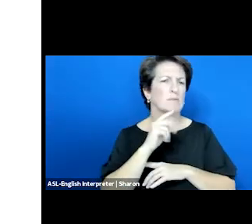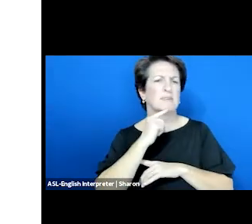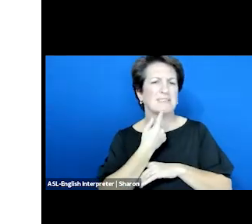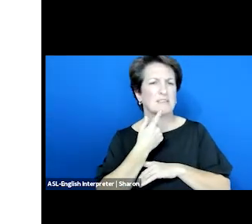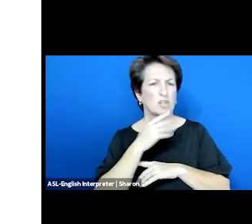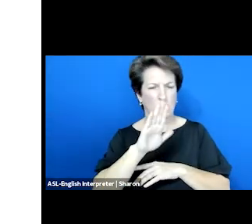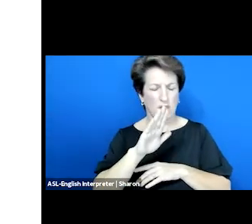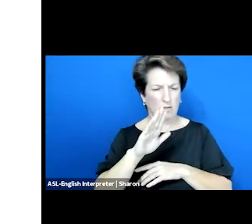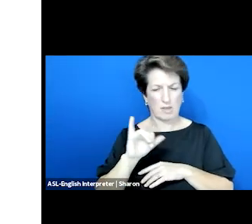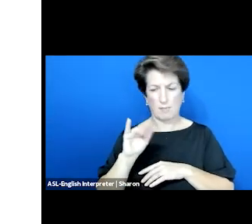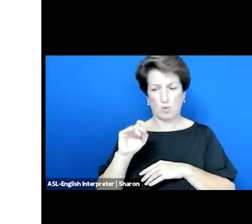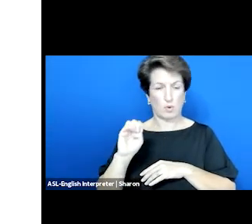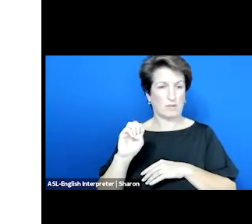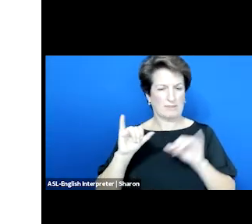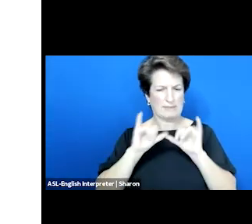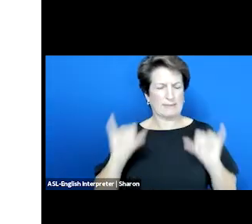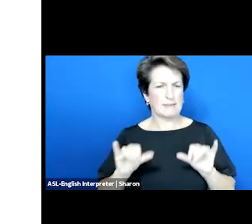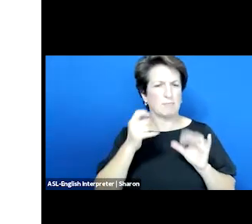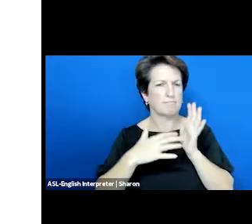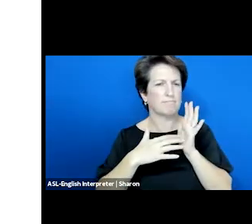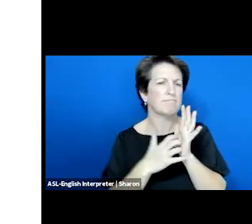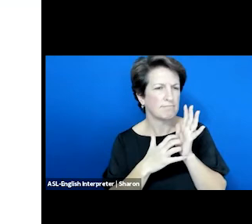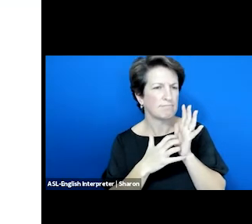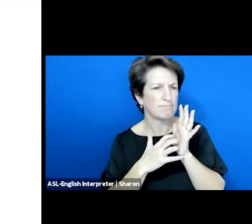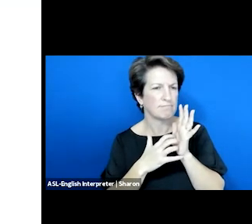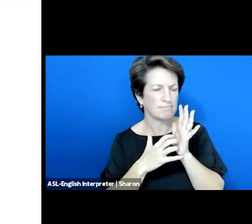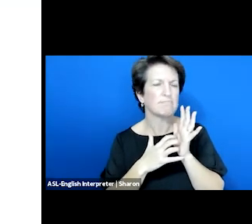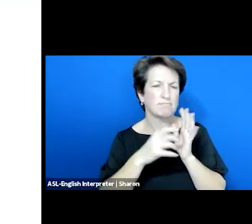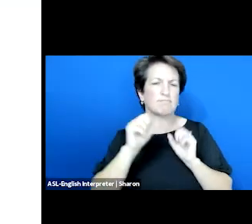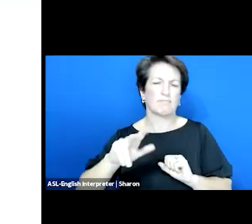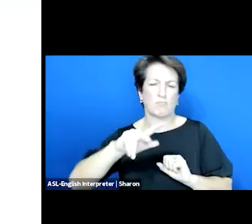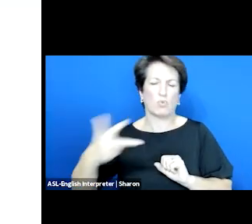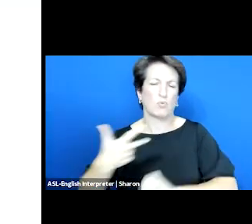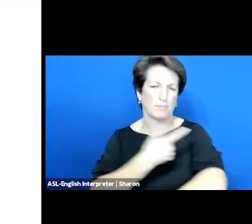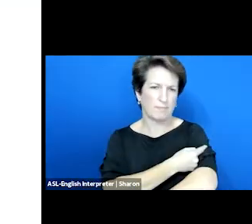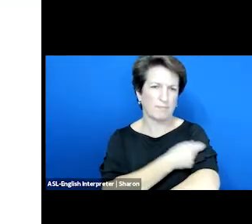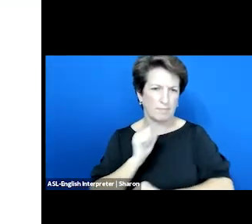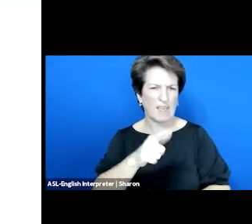» JESS PISAREK: On October 7 the government of Ontario extended eligibility for 1/3 dose of the COVID 19 vaccine come in the following groups